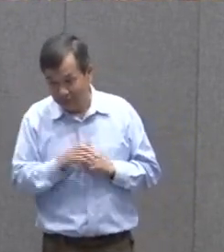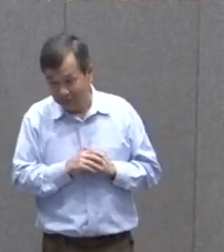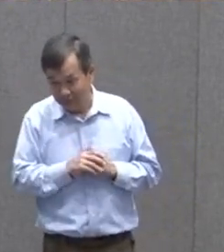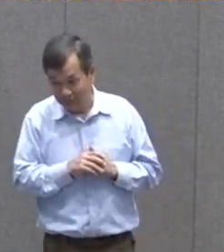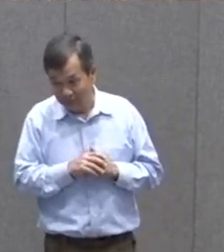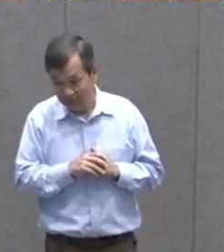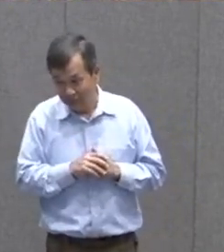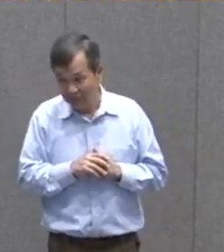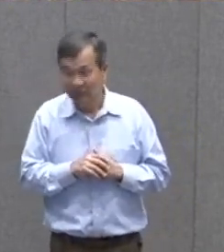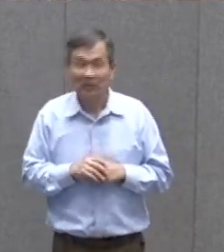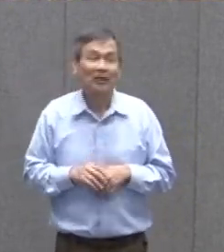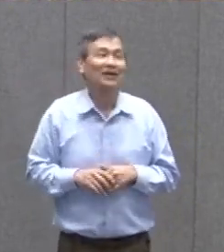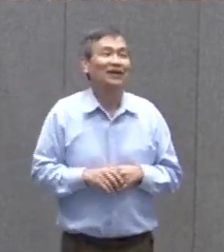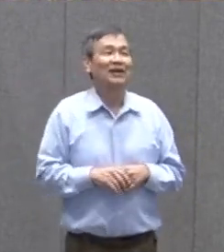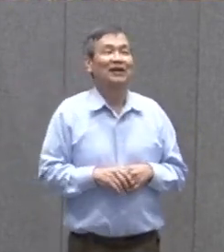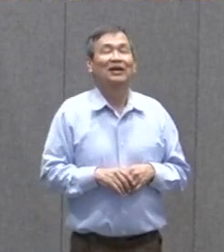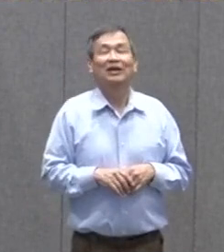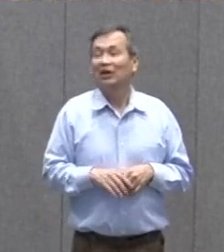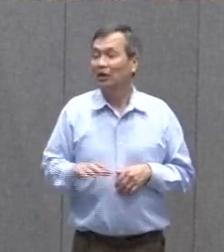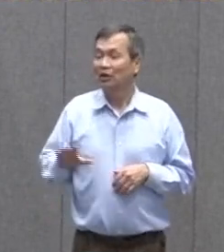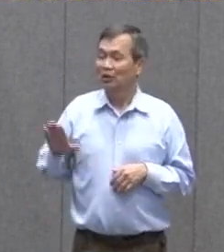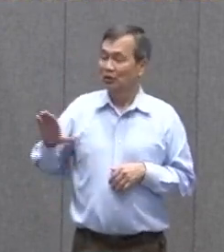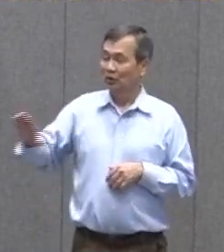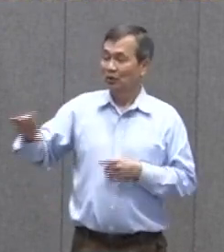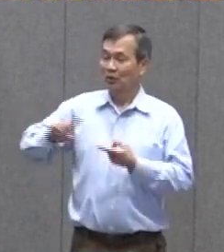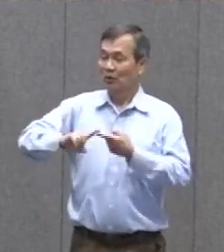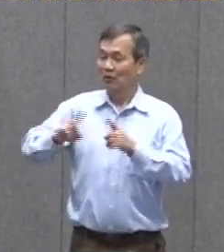"Your friends will never know the joy